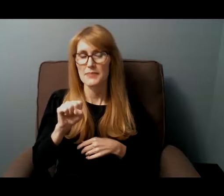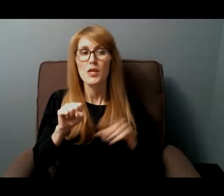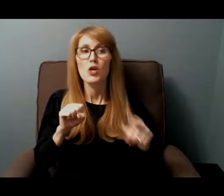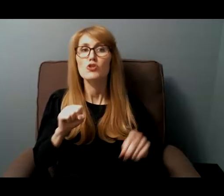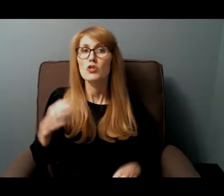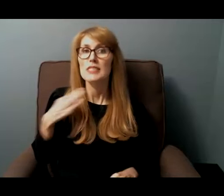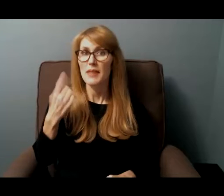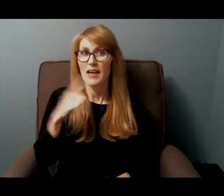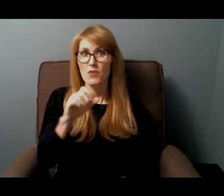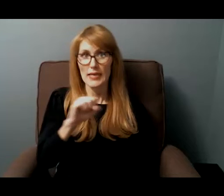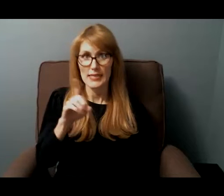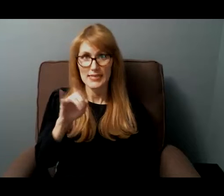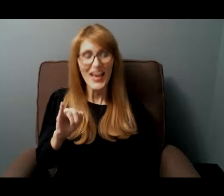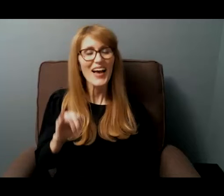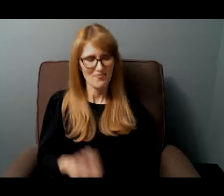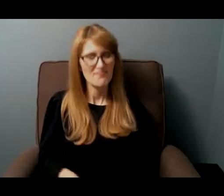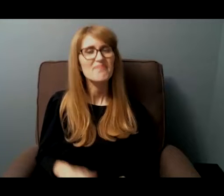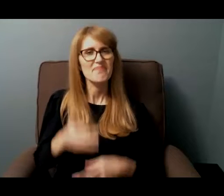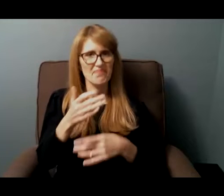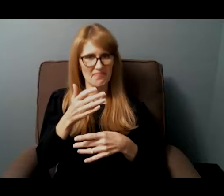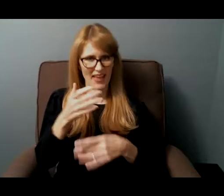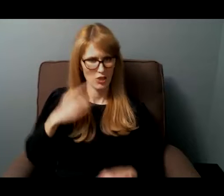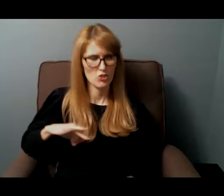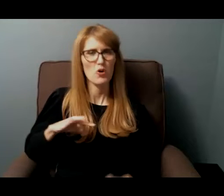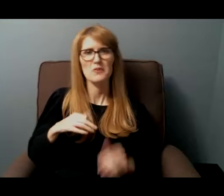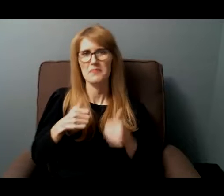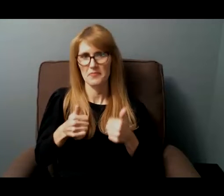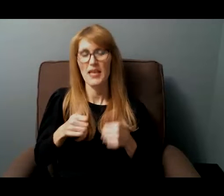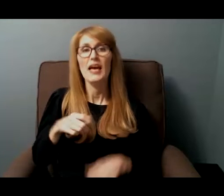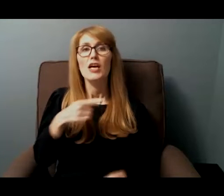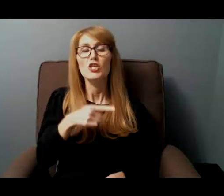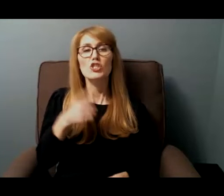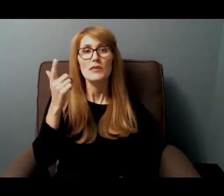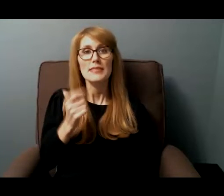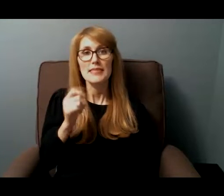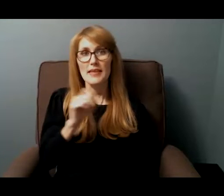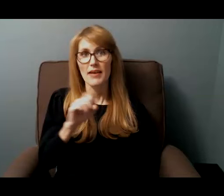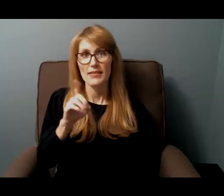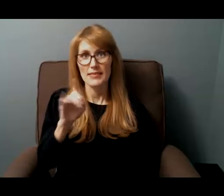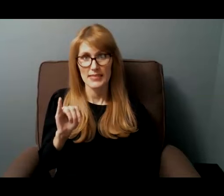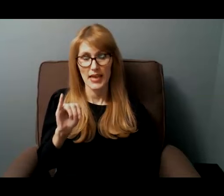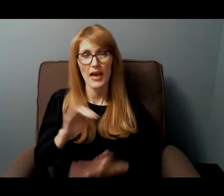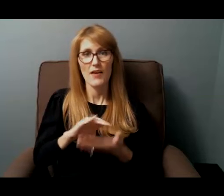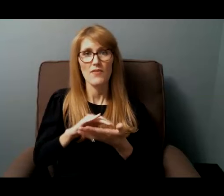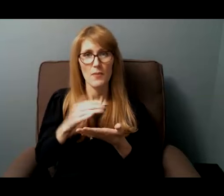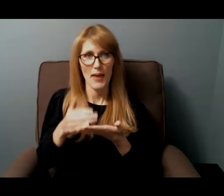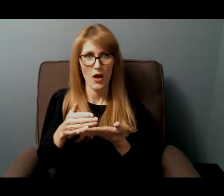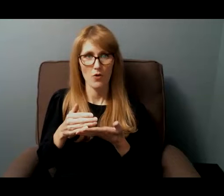and was found eligible. And the SSDI amount that she receives, this scenario person Jana,